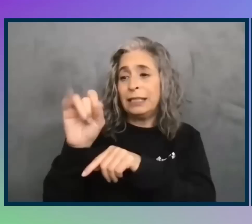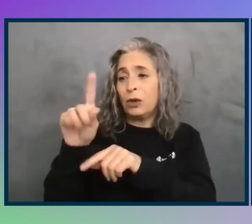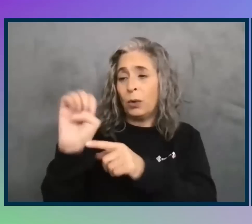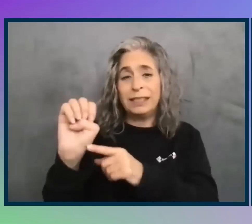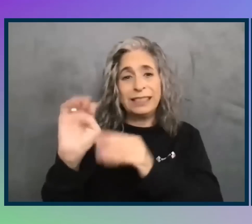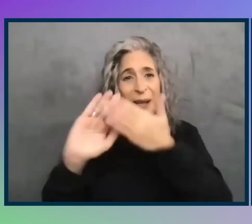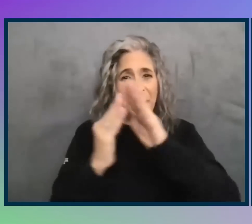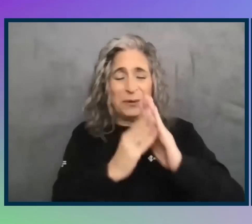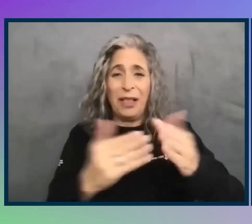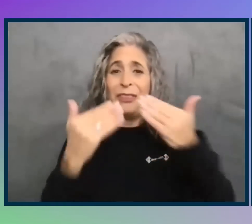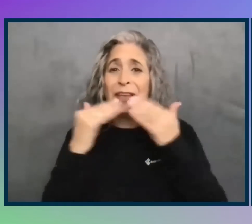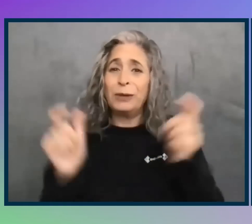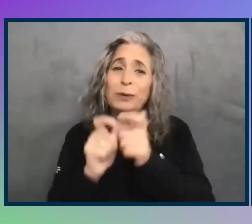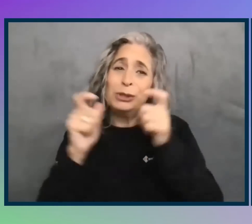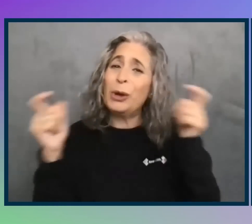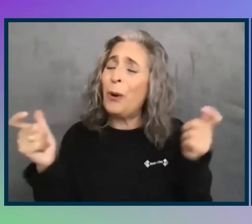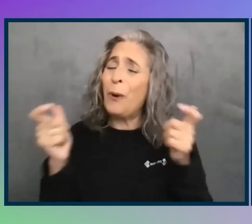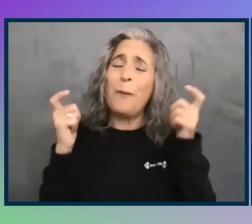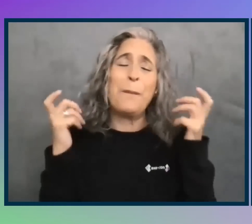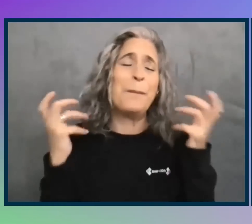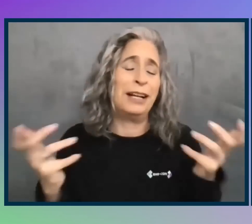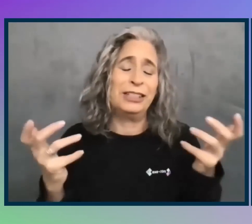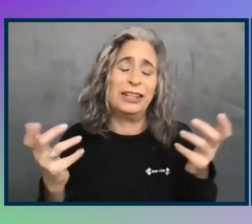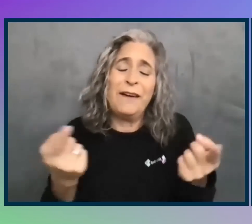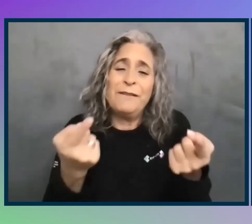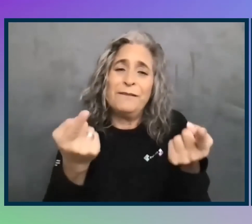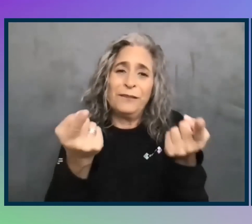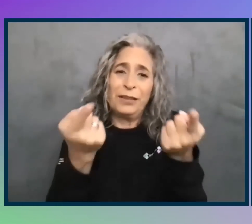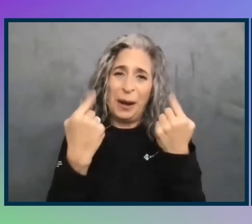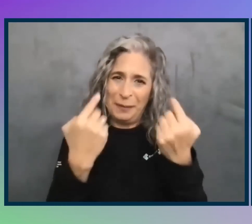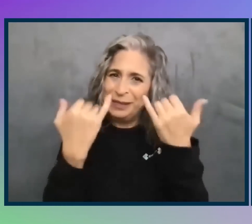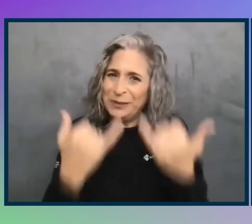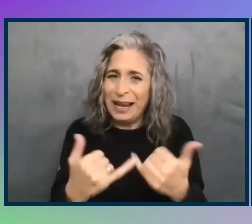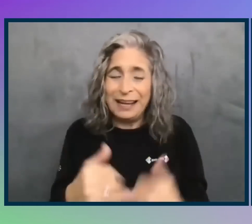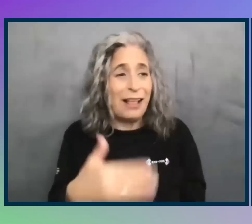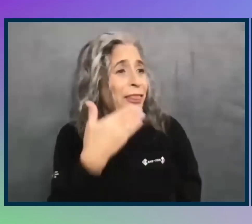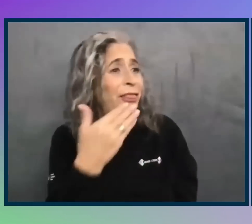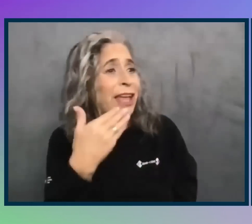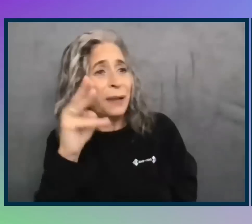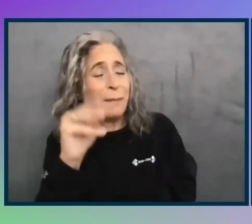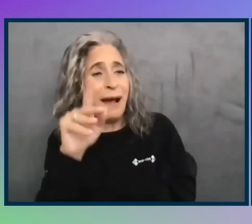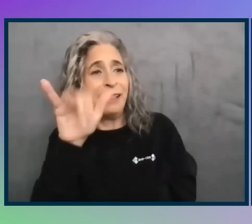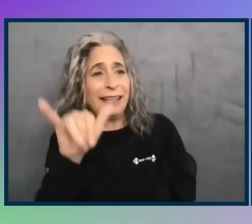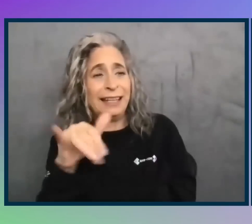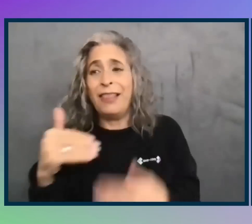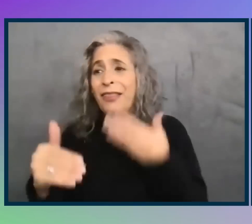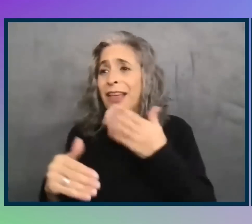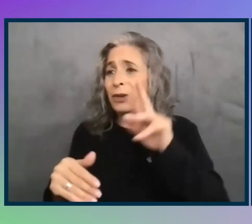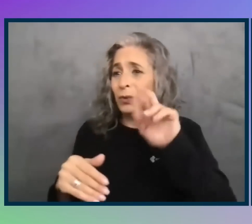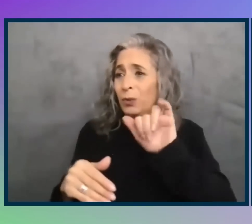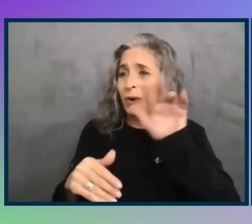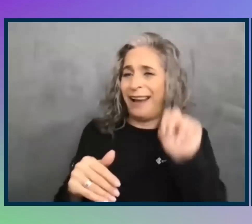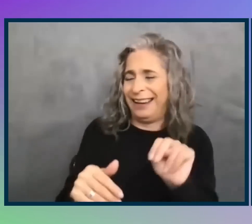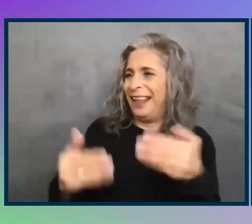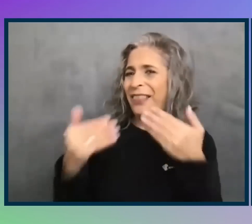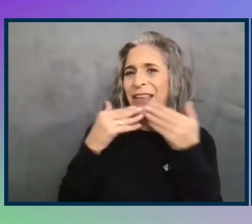Thank you all so, so much for attending. [Preety] Thank you Mali, and thank you, Ryan. [Mali] Thank you so much.